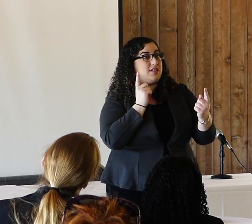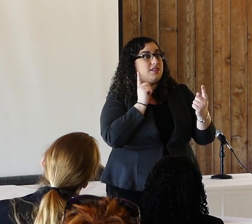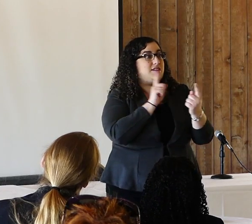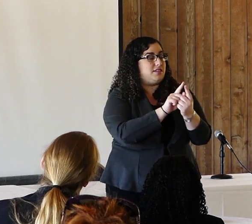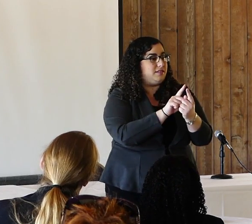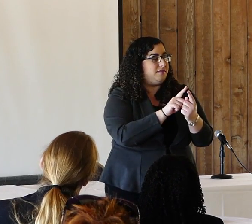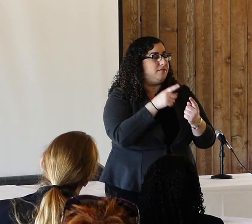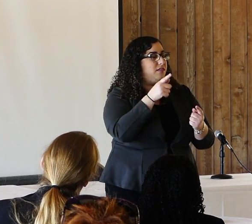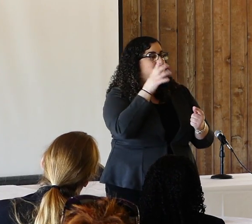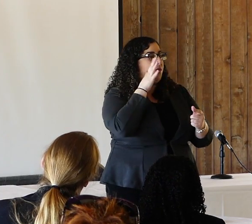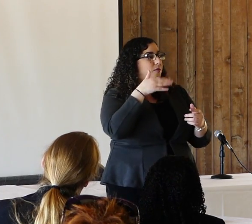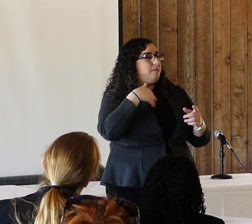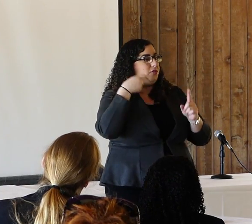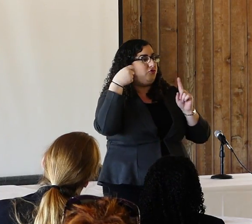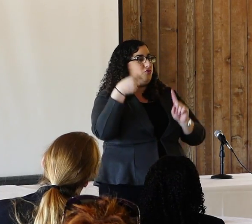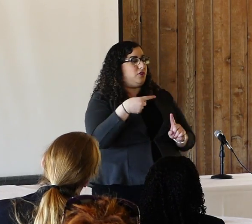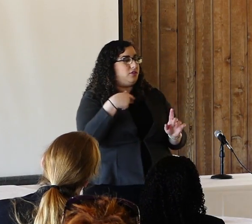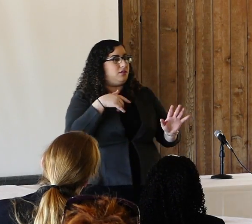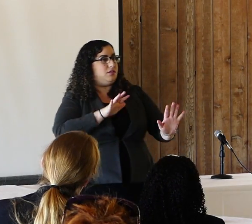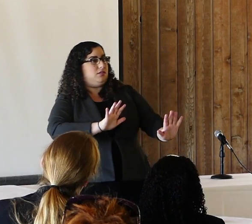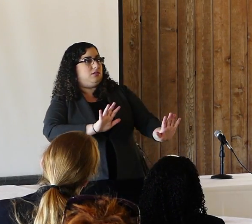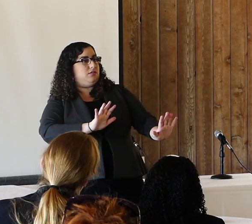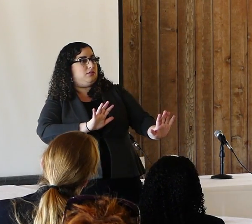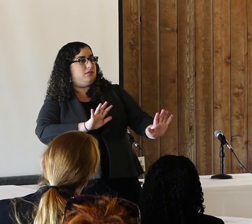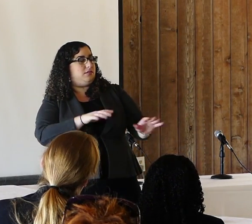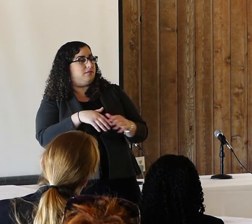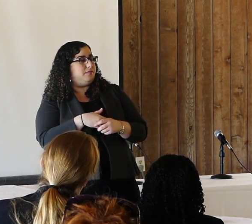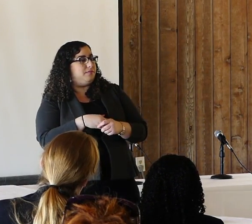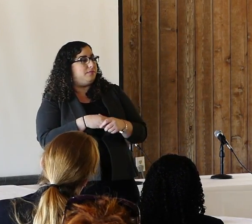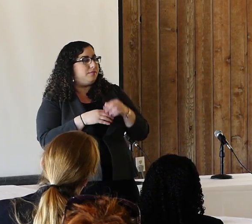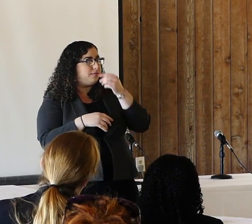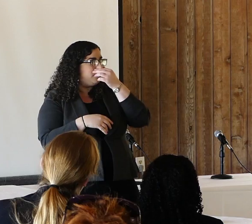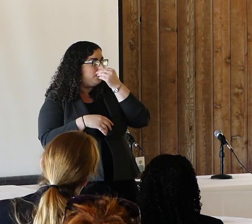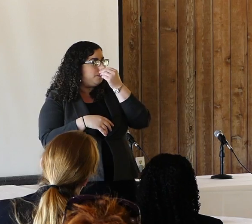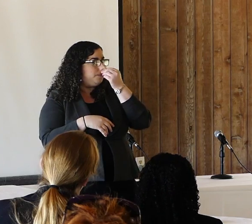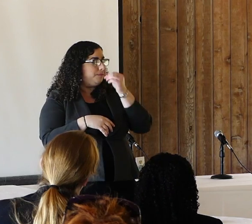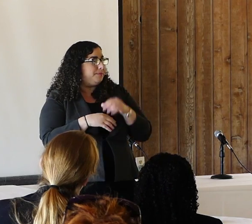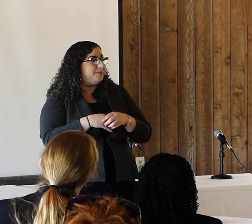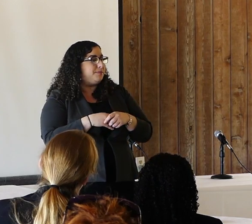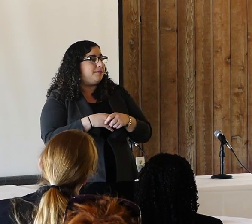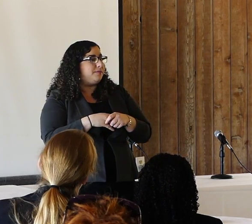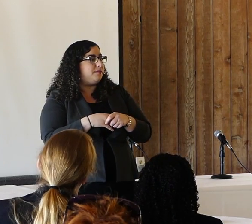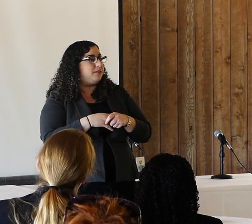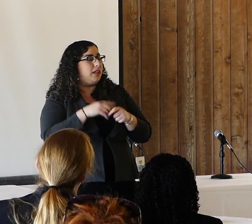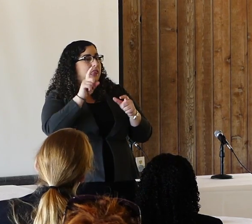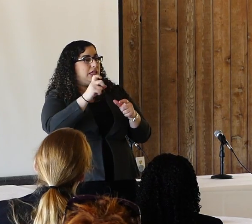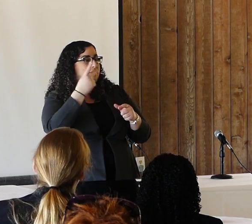And past experiences. If you were to approach a refugee really quickly